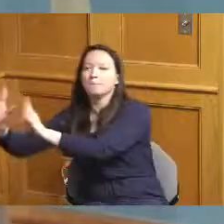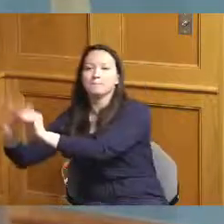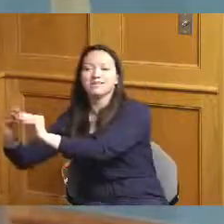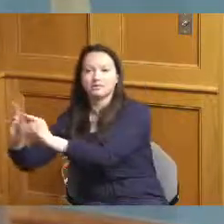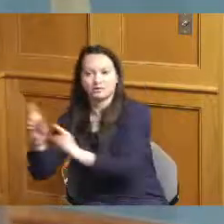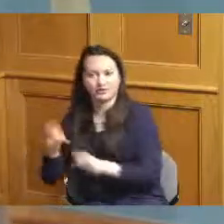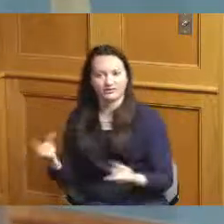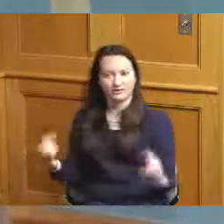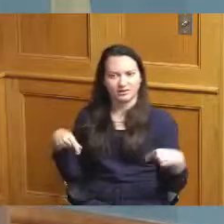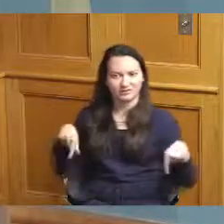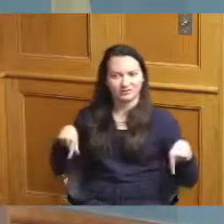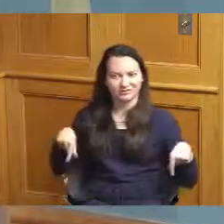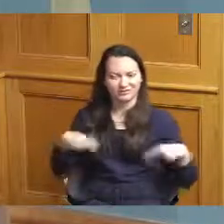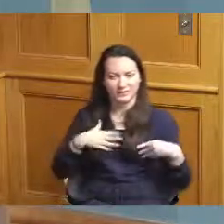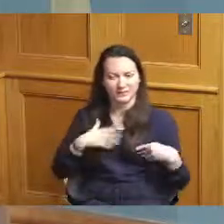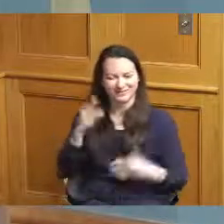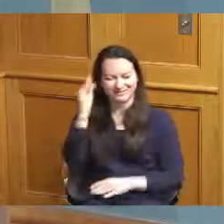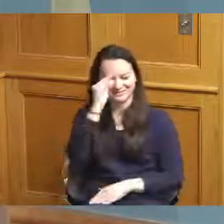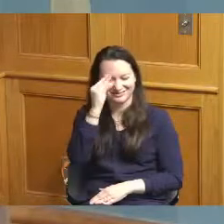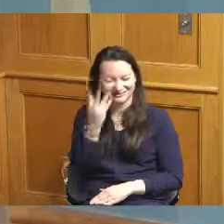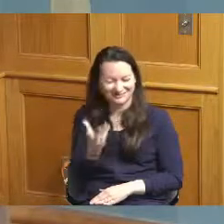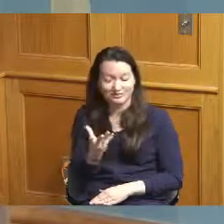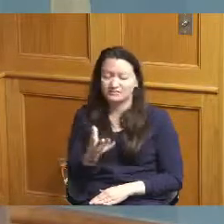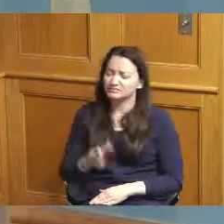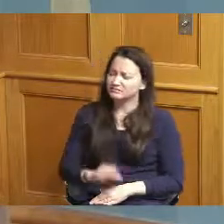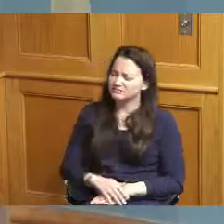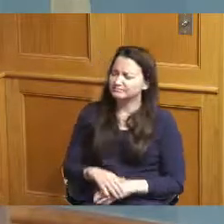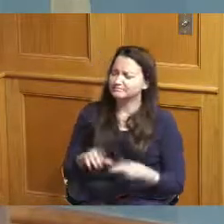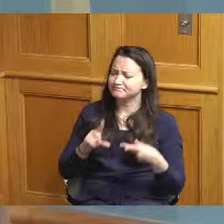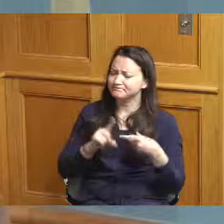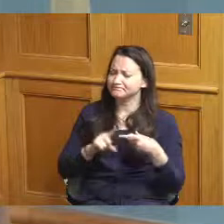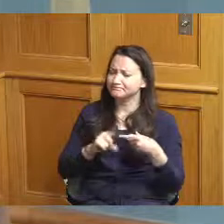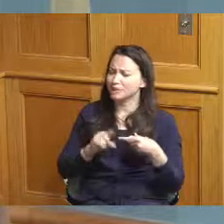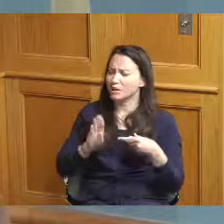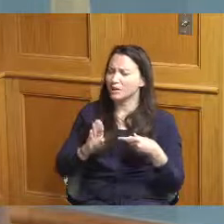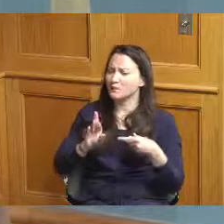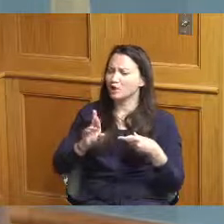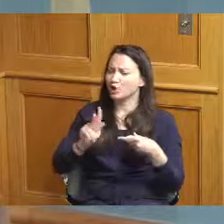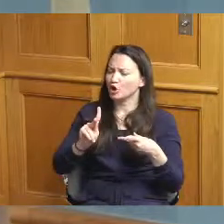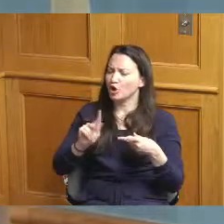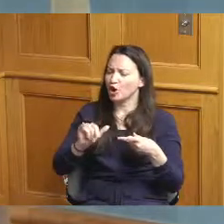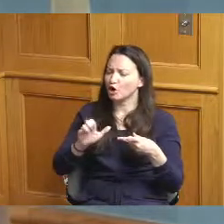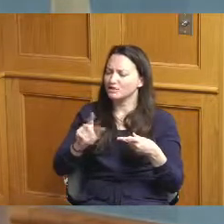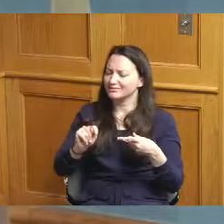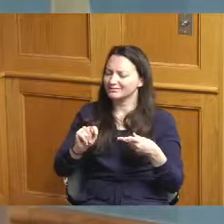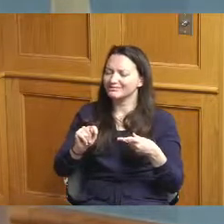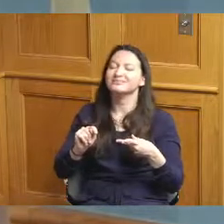here in my opinion and then the other thing on Burkhart I was just wondering you had mentioned